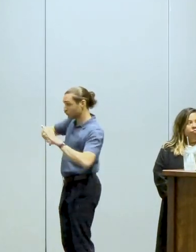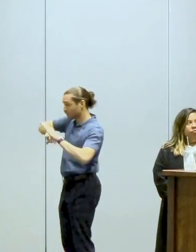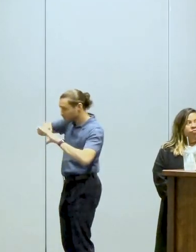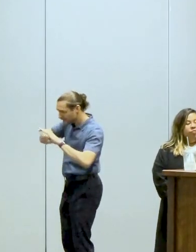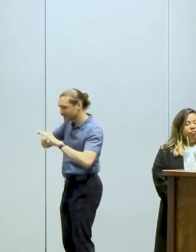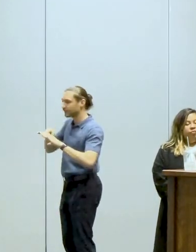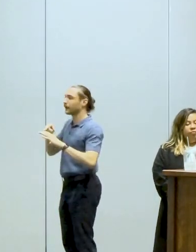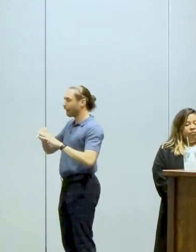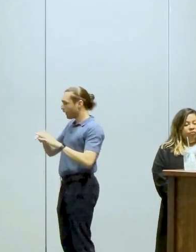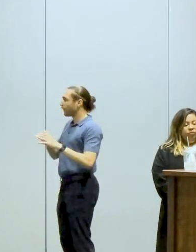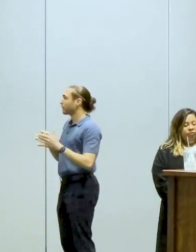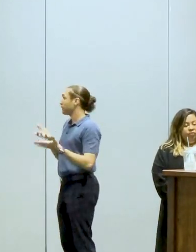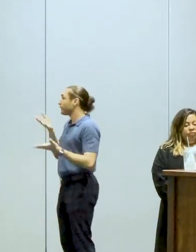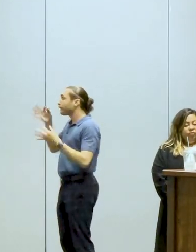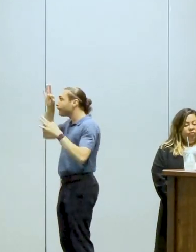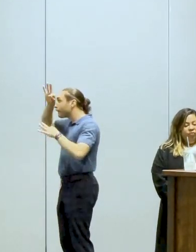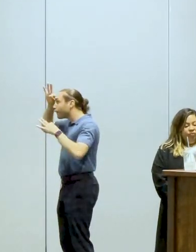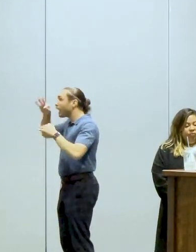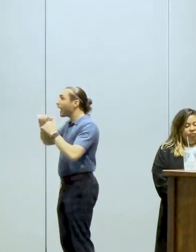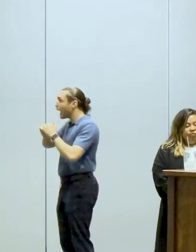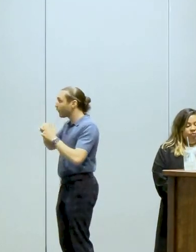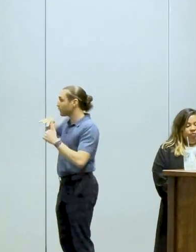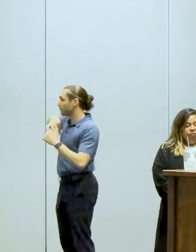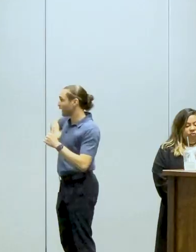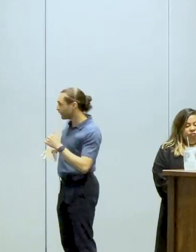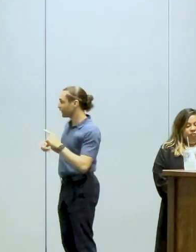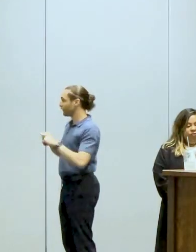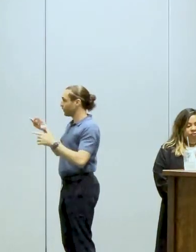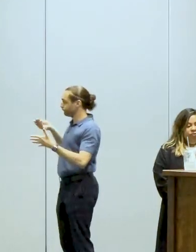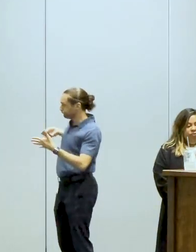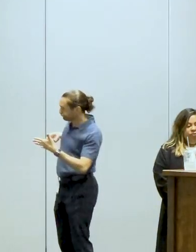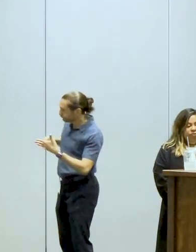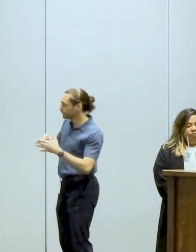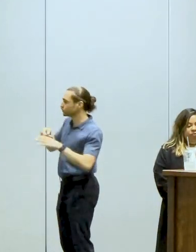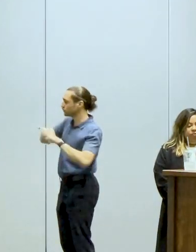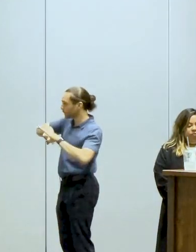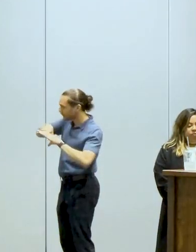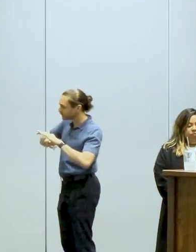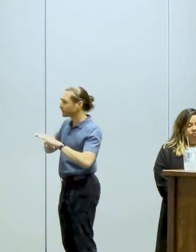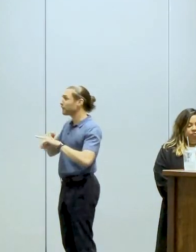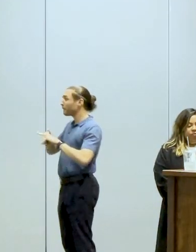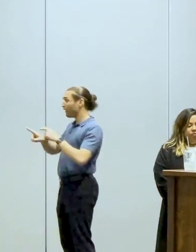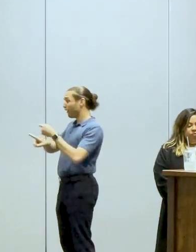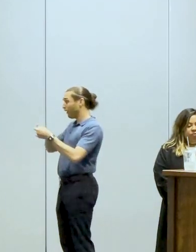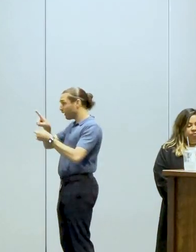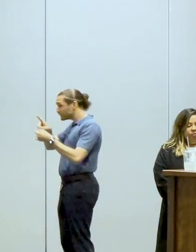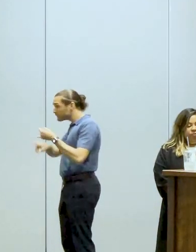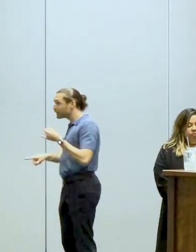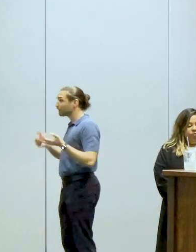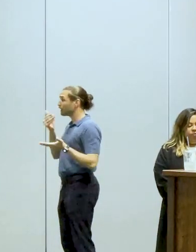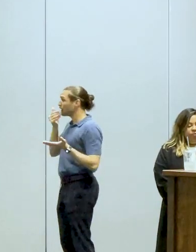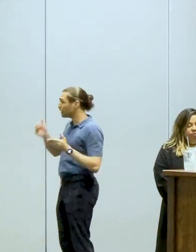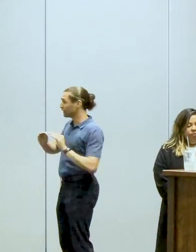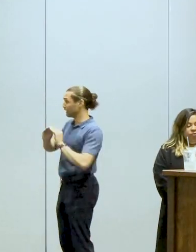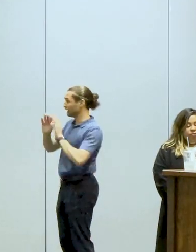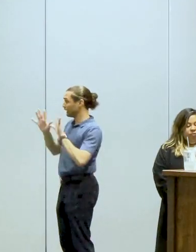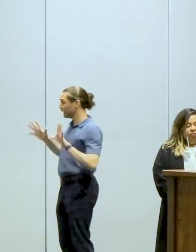about, and things our students should know about, but ultimately, well crafted prompts, they can optimize